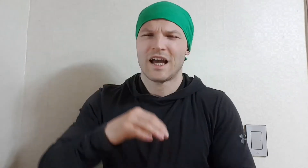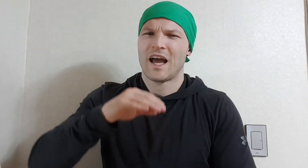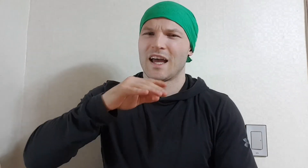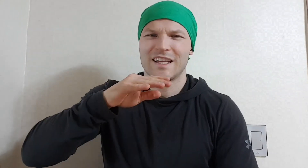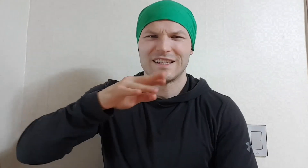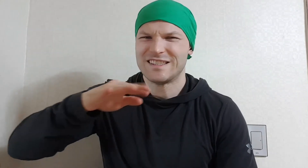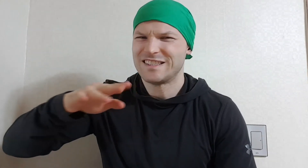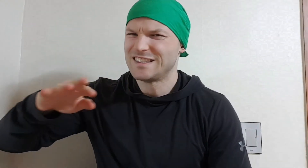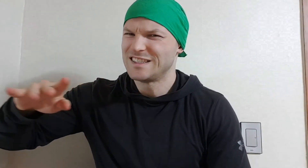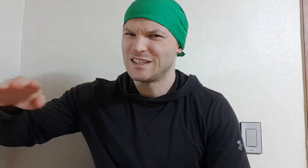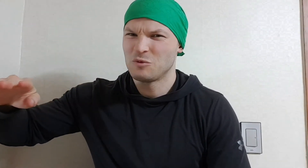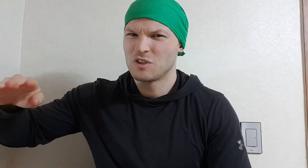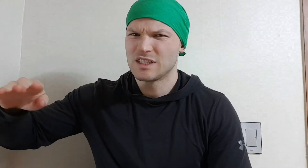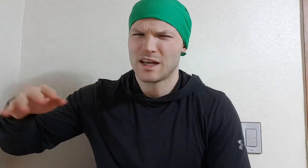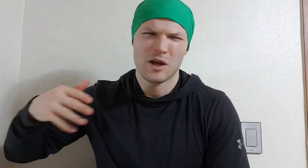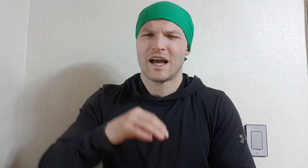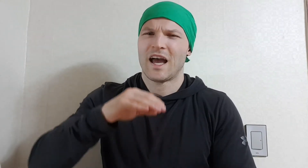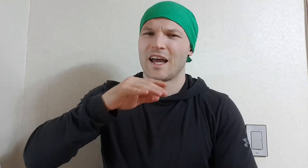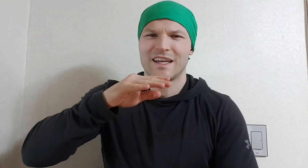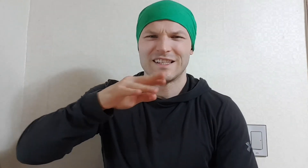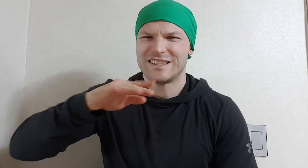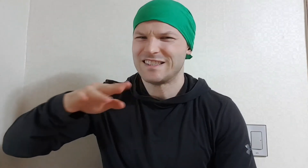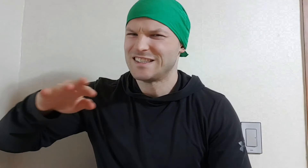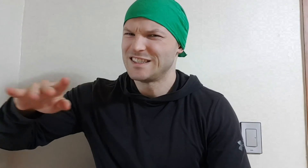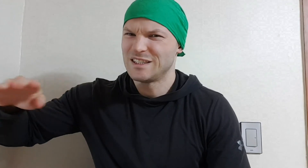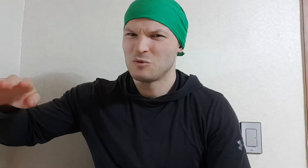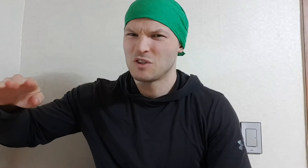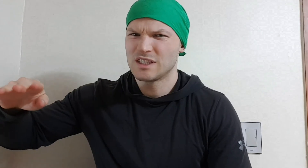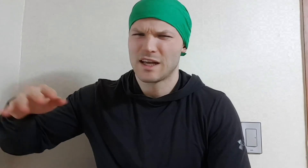fingerspelling (using hands to form letters KSL/ASL etc. [my expression is a little odd… just ignore it please! :)])